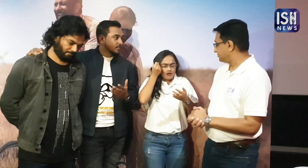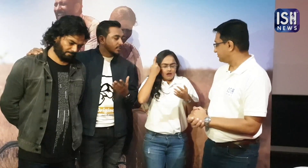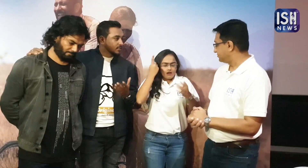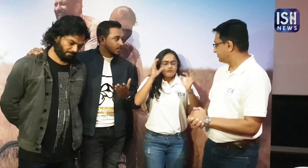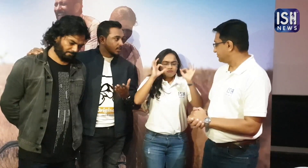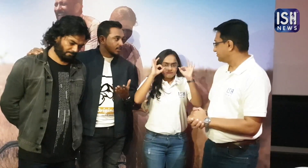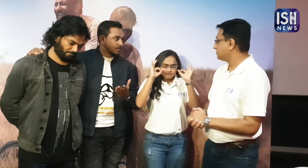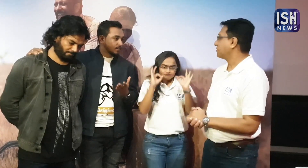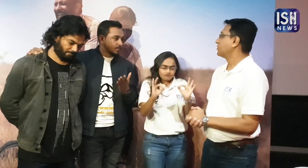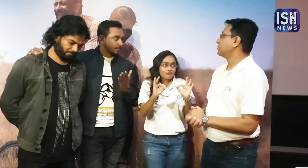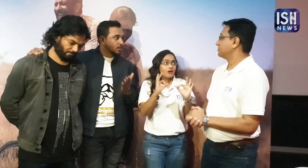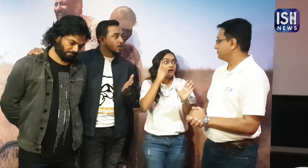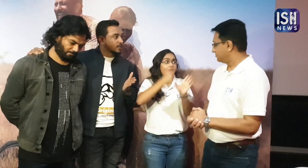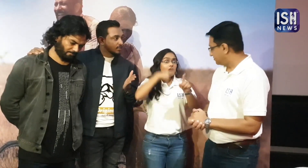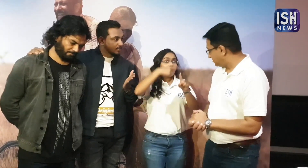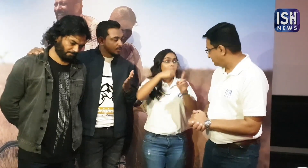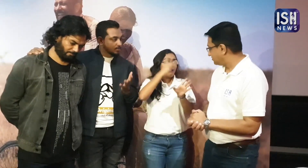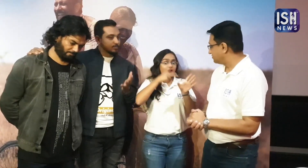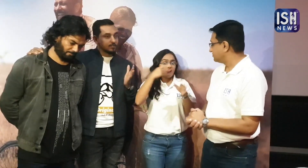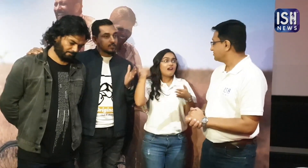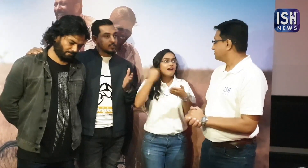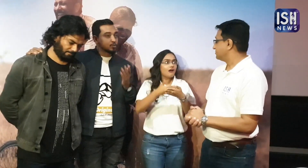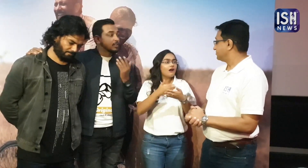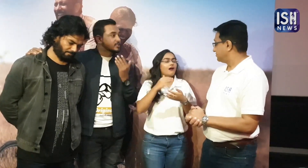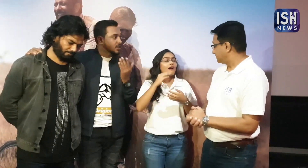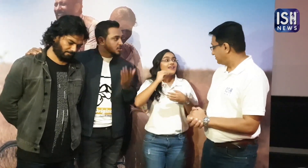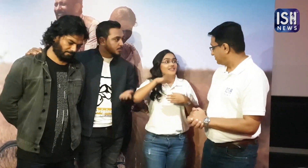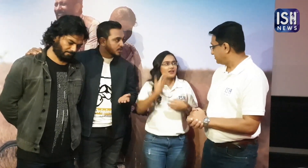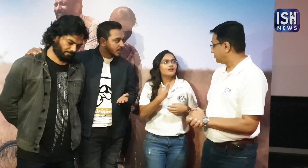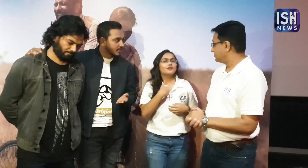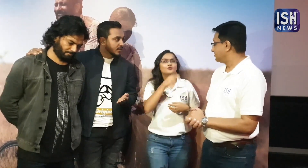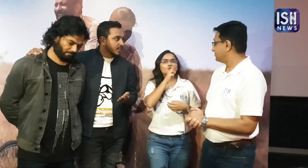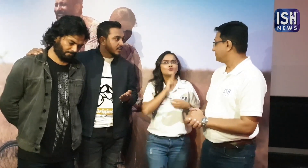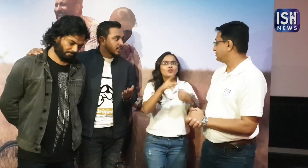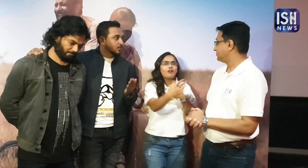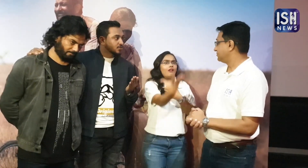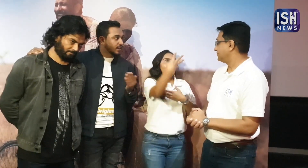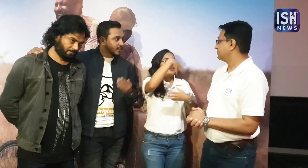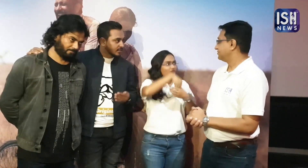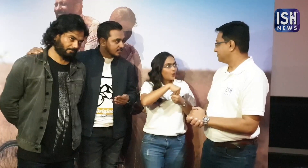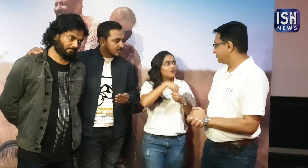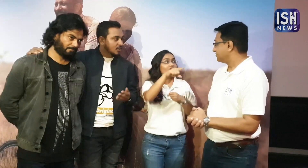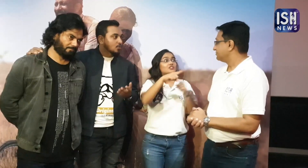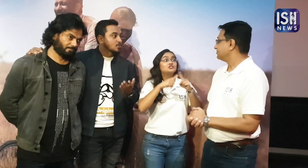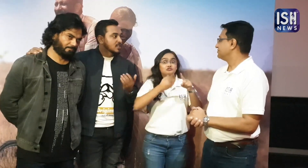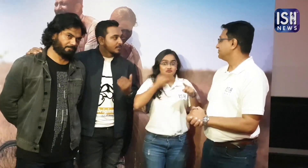Then Sunil Sahasrabudhe was our trainer. We met him.